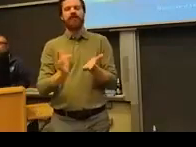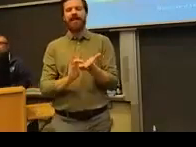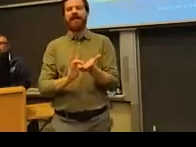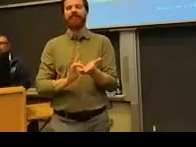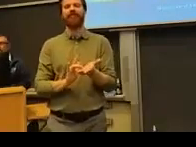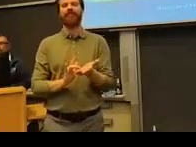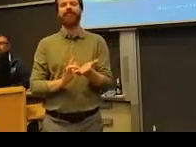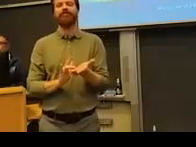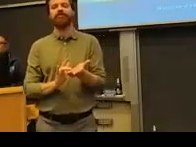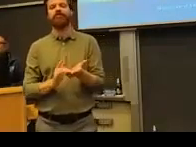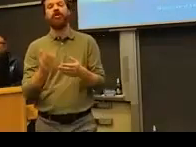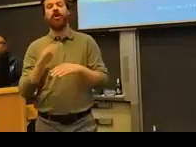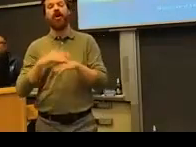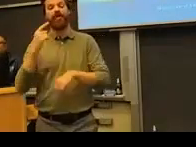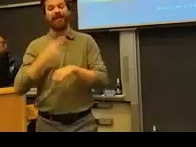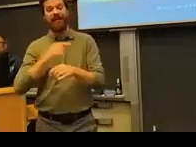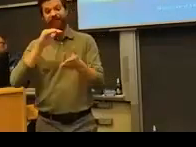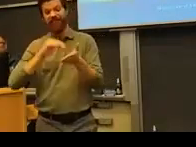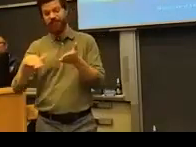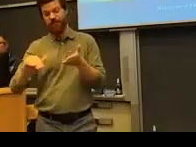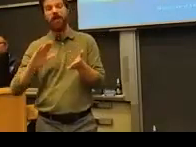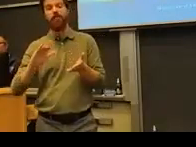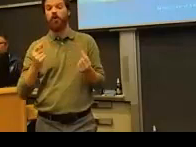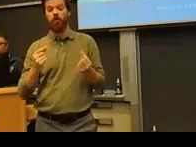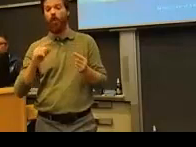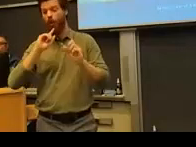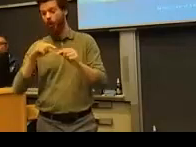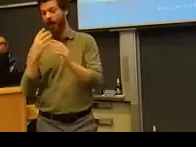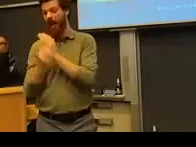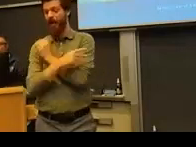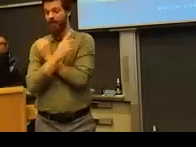at on the day of discharge essentially by ordering them from an outpatient pharmacy